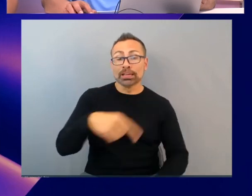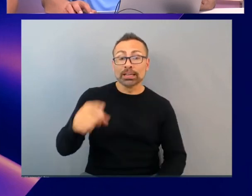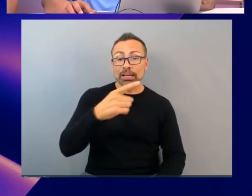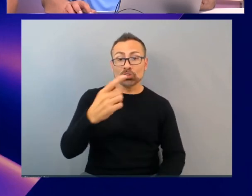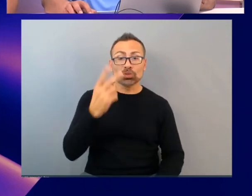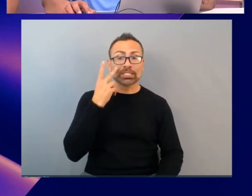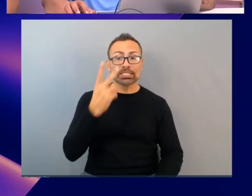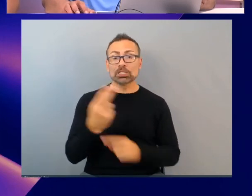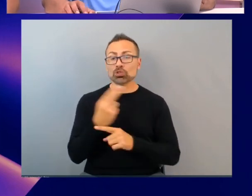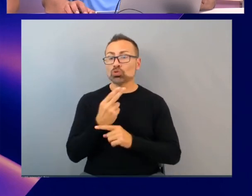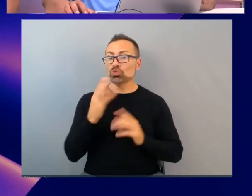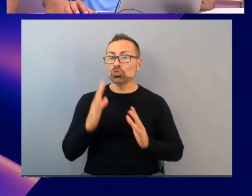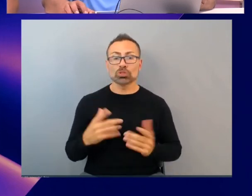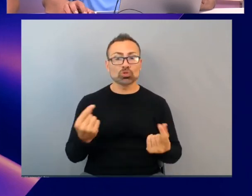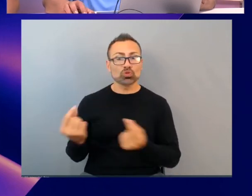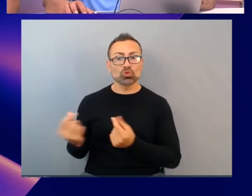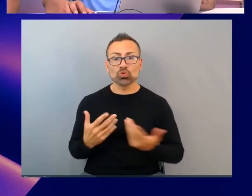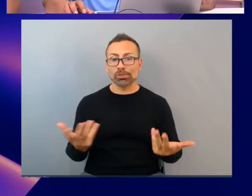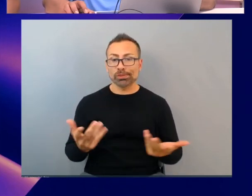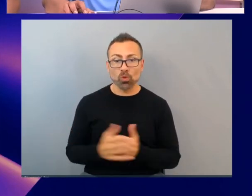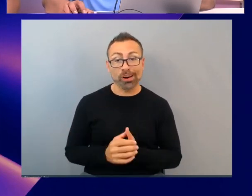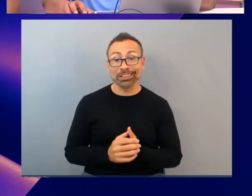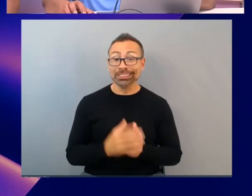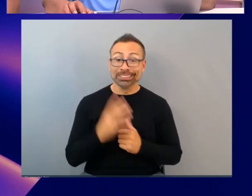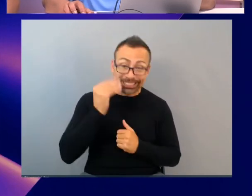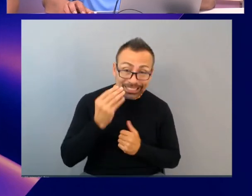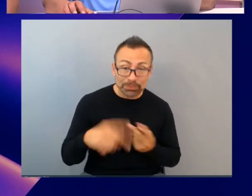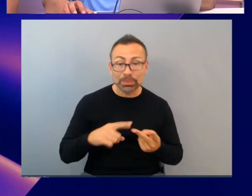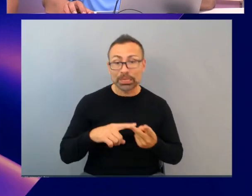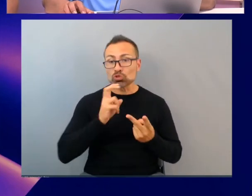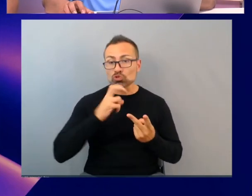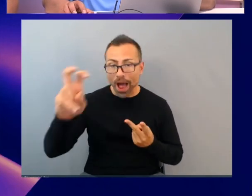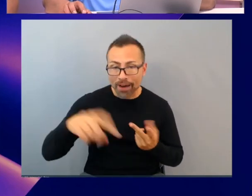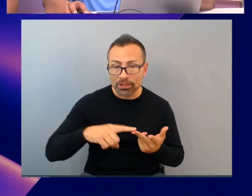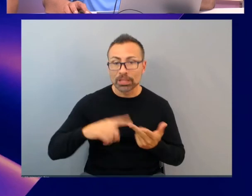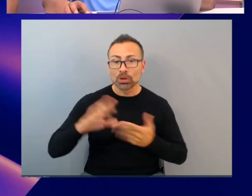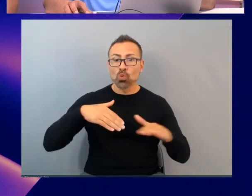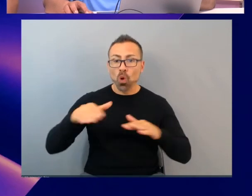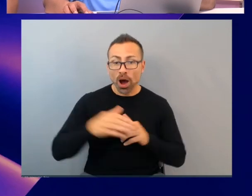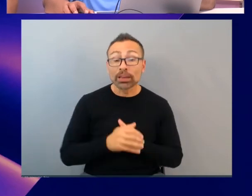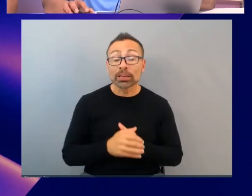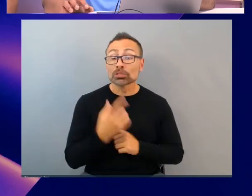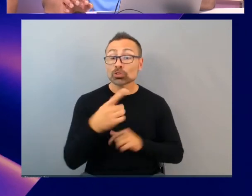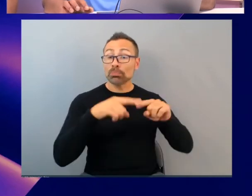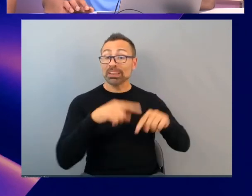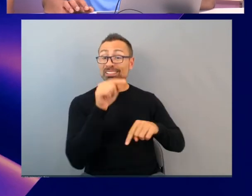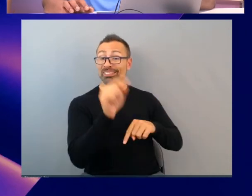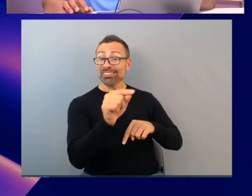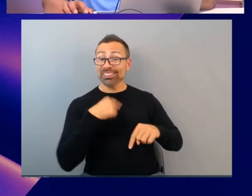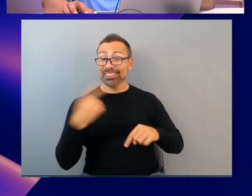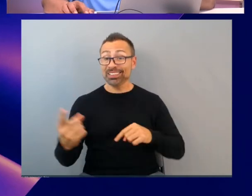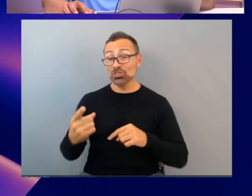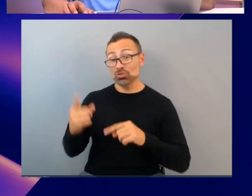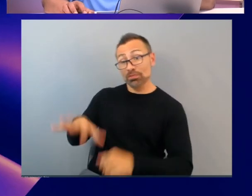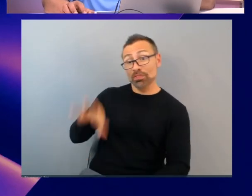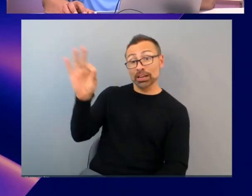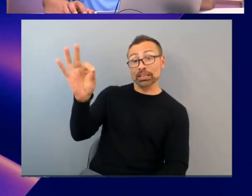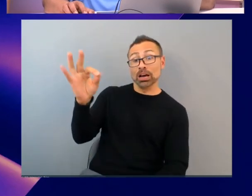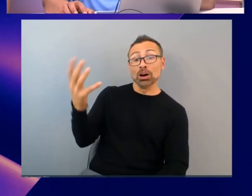While sitting, traveling, walking, right? So based on this, you can basically find out what they are doing, right?